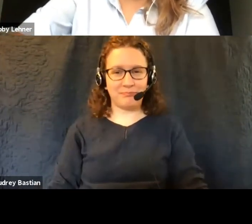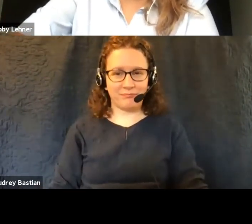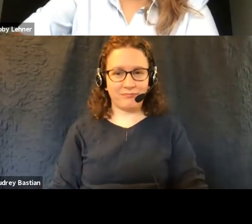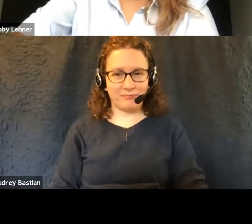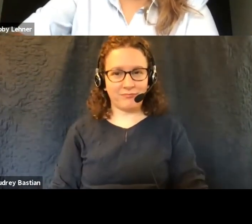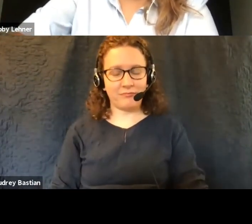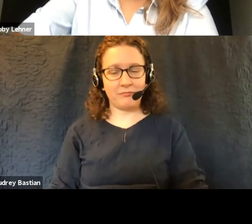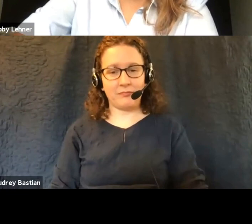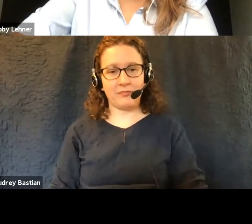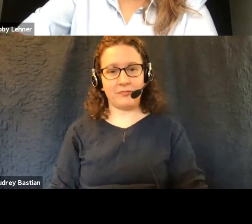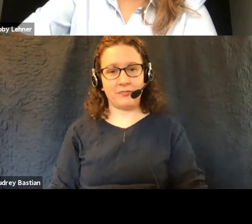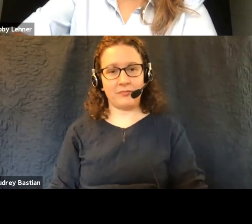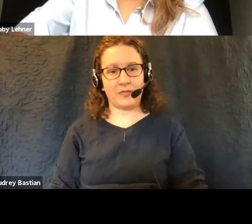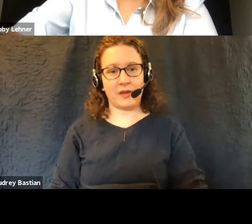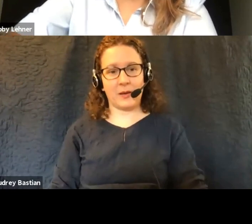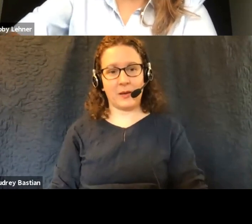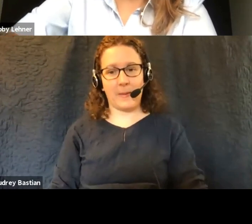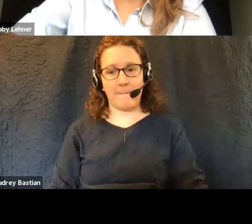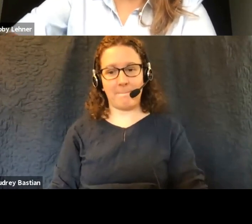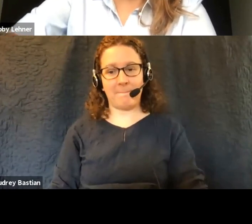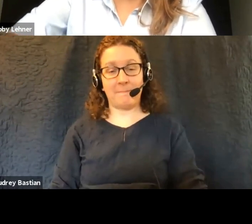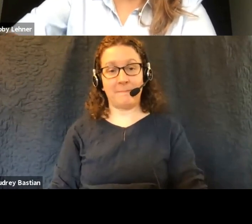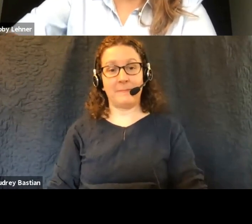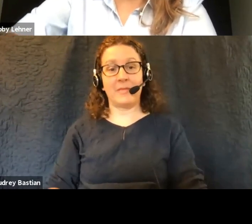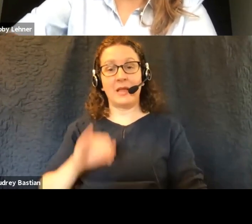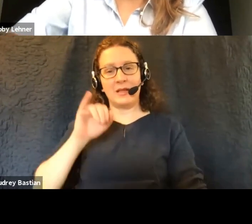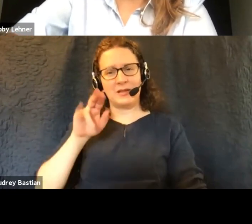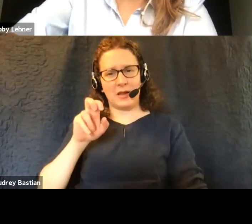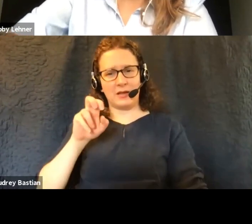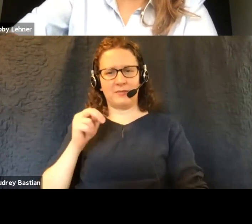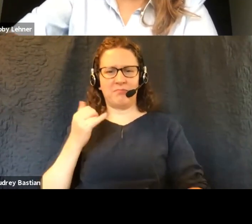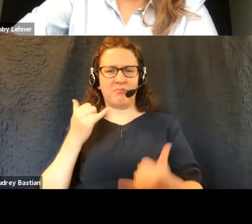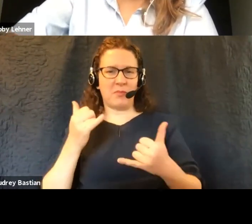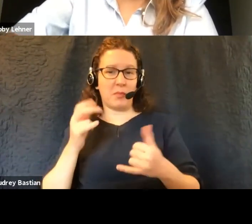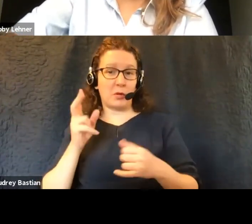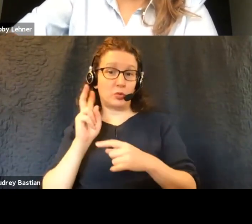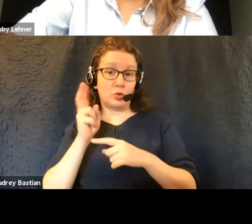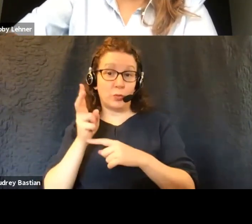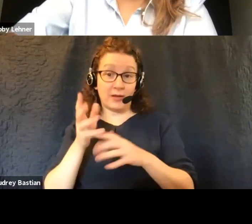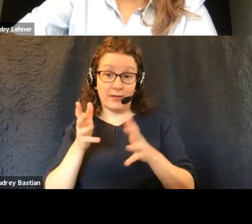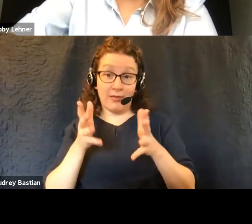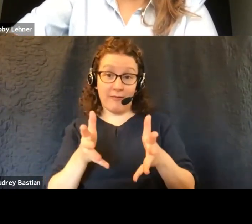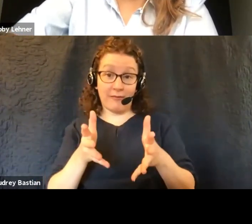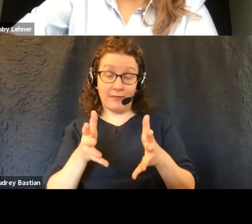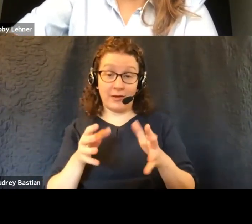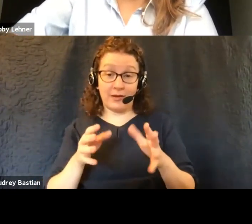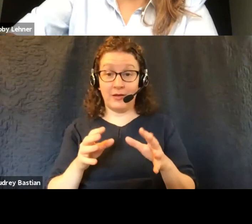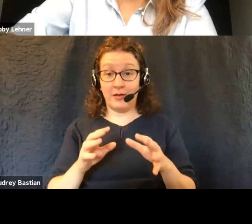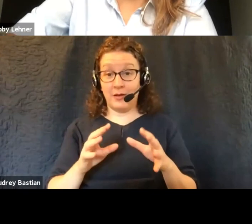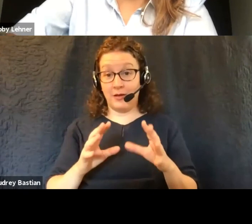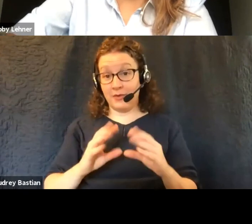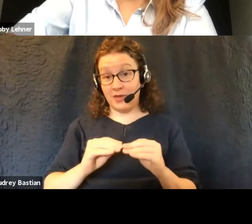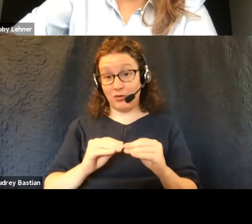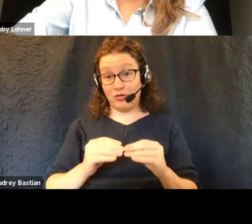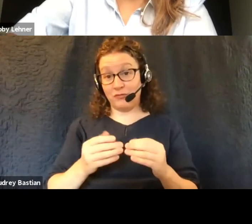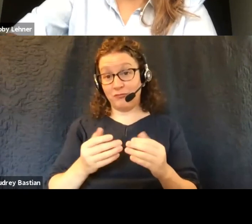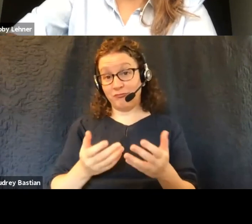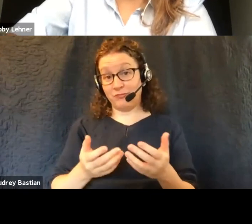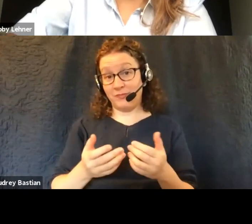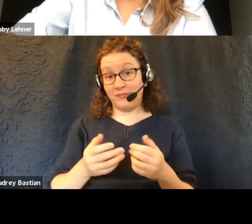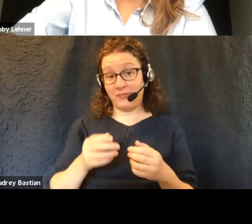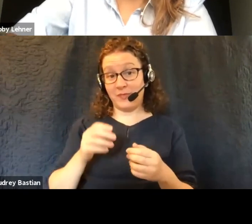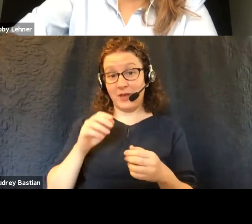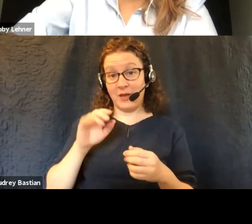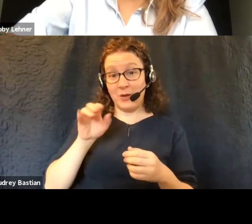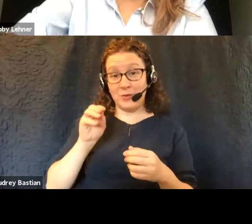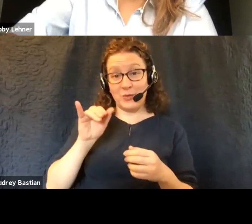So, we have about two minutes left of the session, so, Johileny, do you see any comments